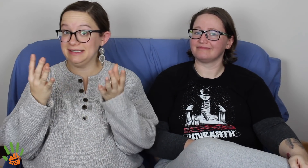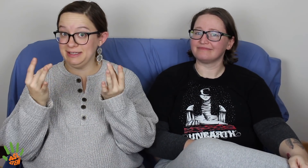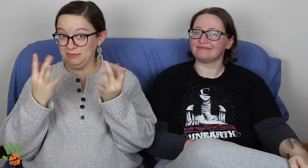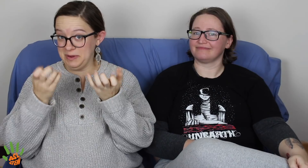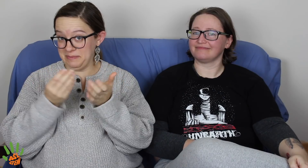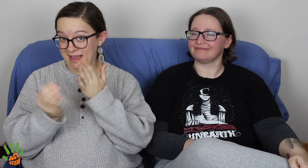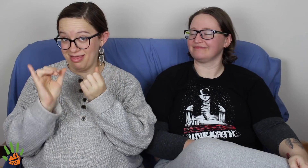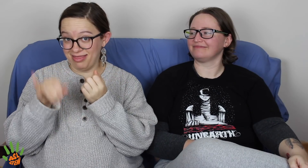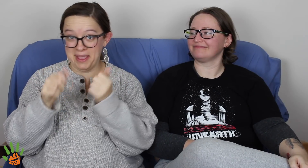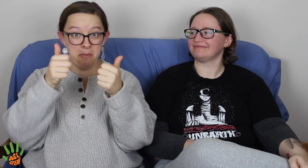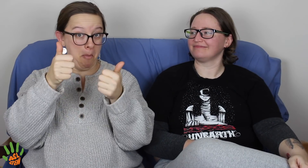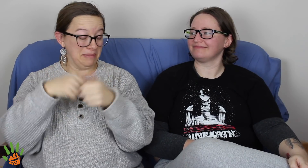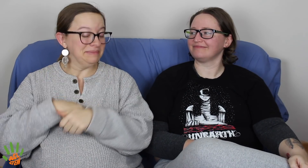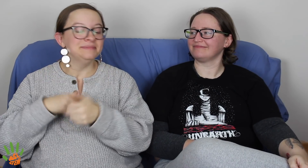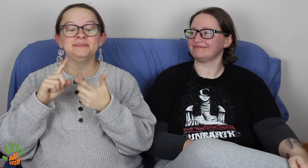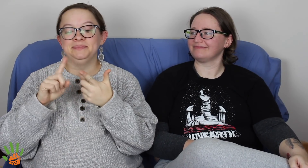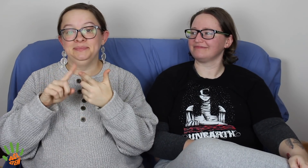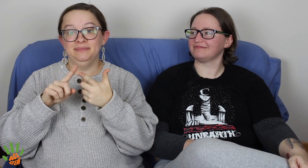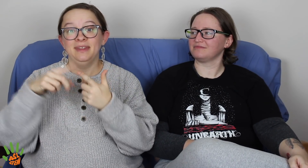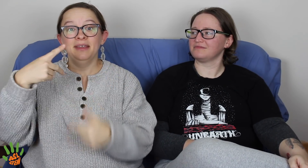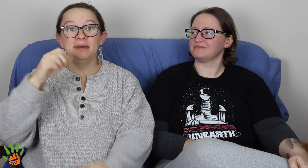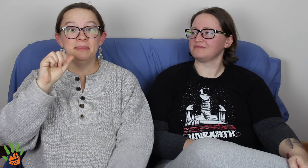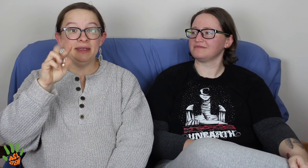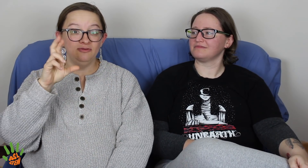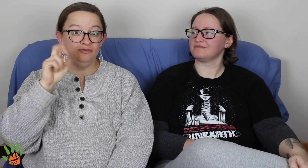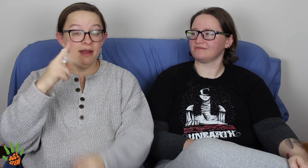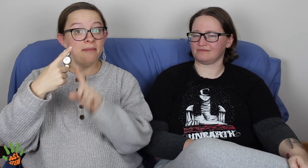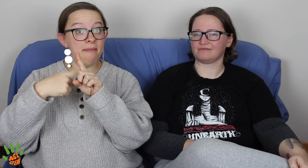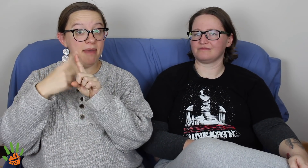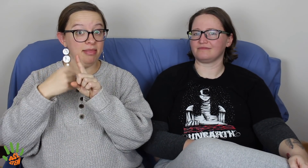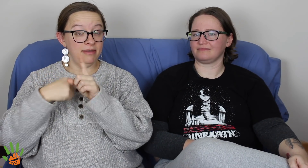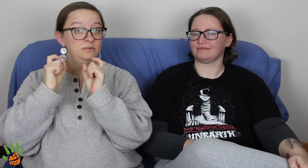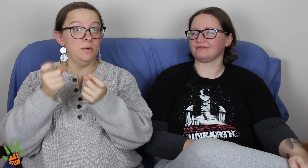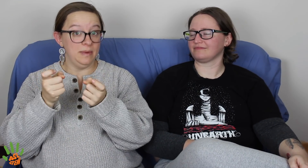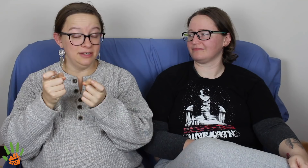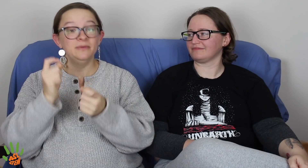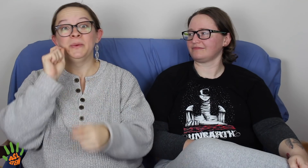shirts and stickers if you want to buy that. We have Patreon for a monthly donation